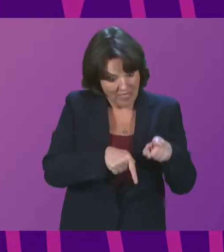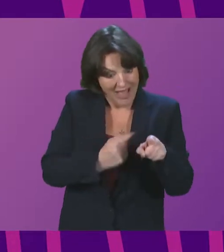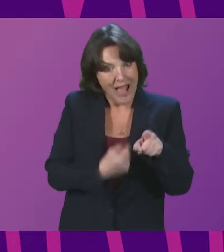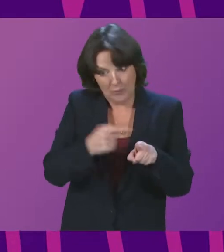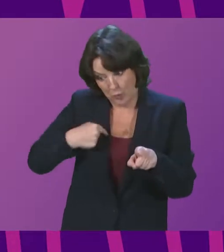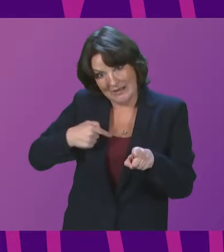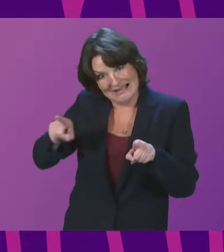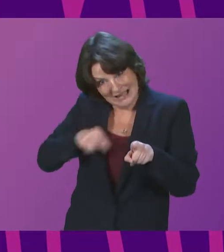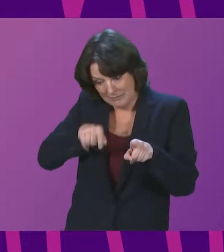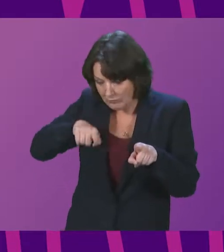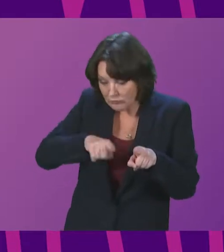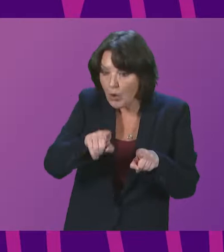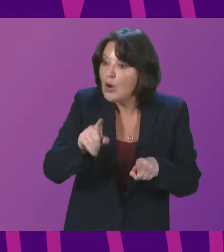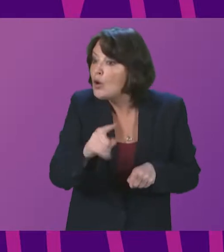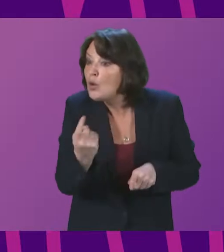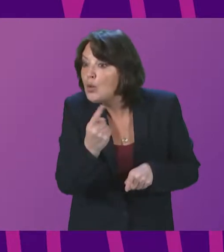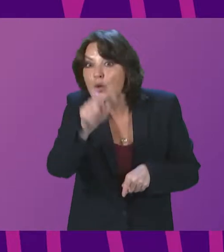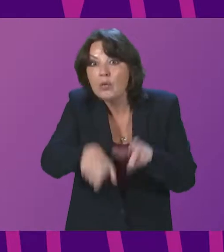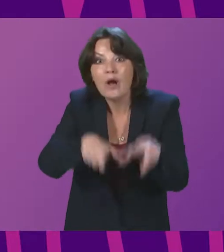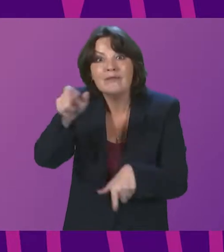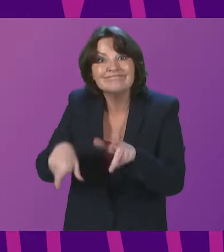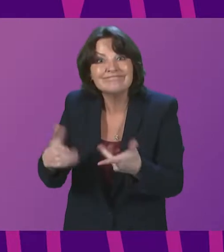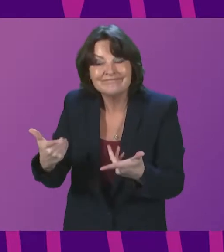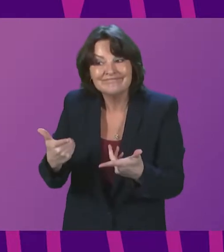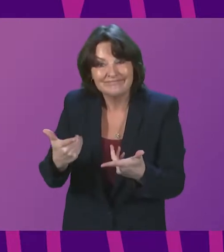possible to the workers who are affected and who might be facing redundancy.